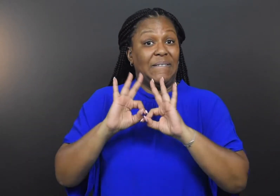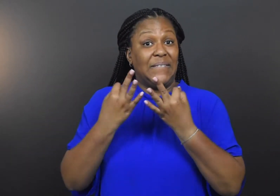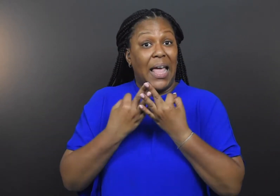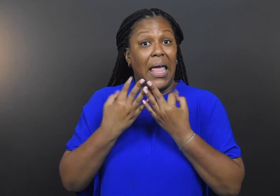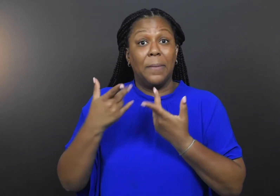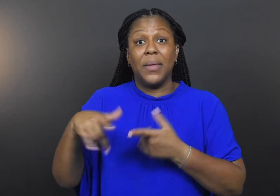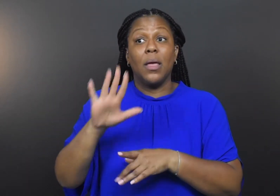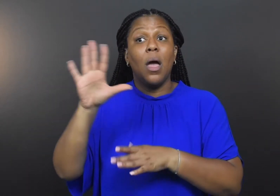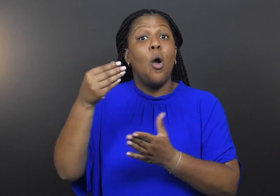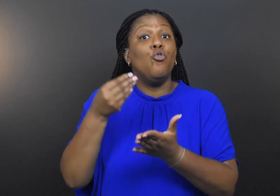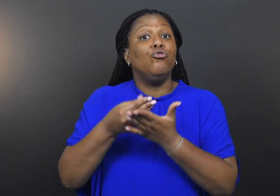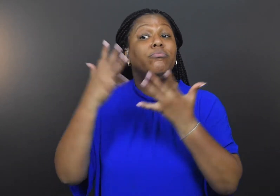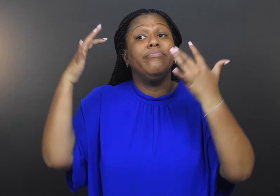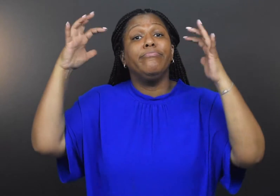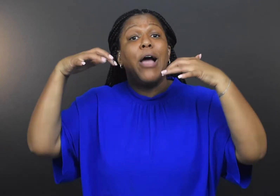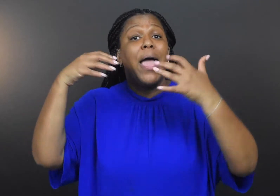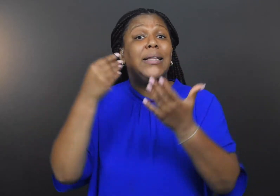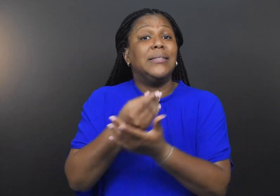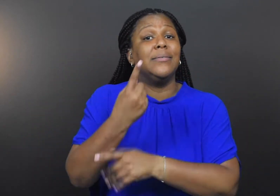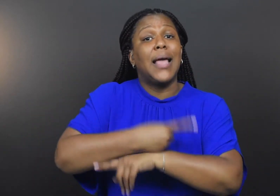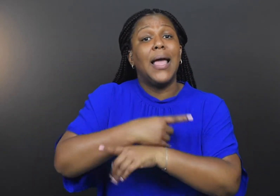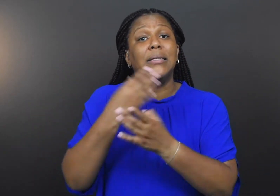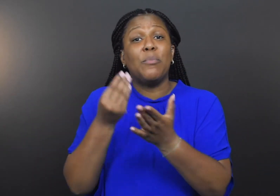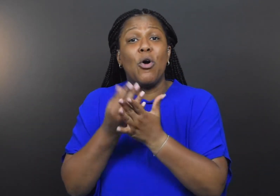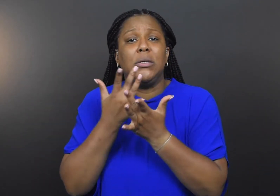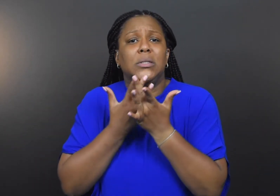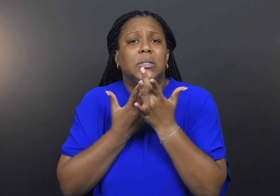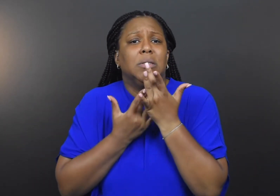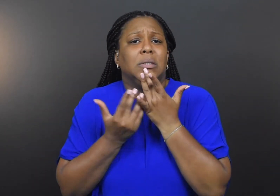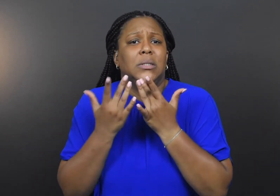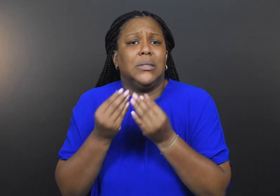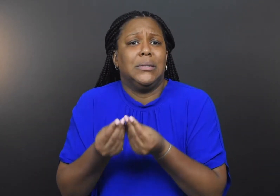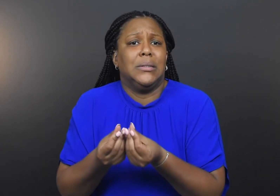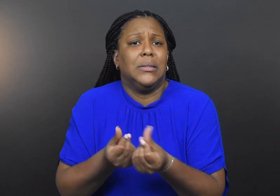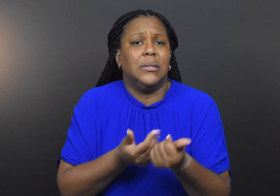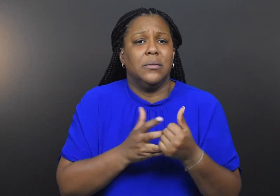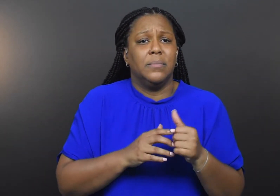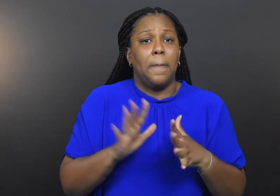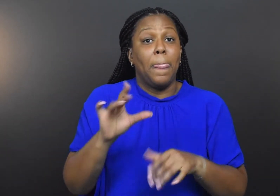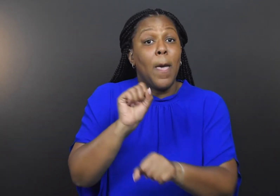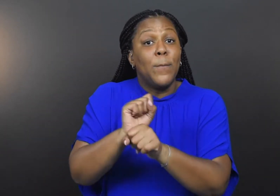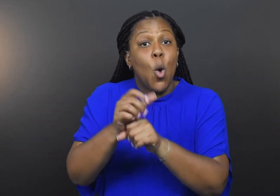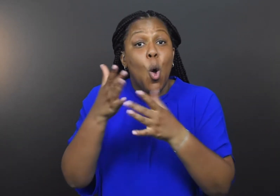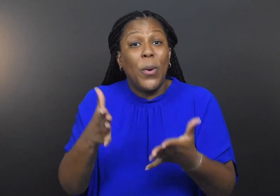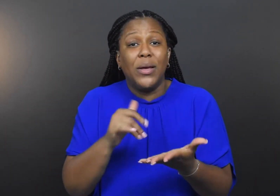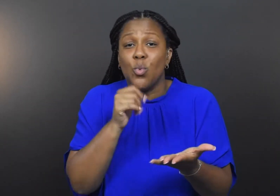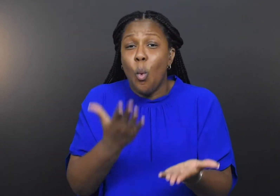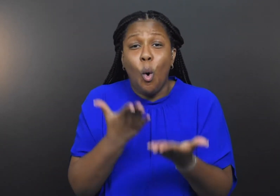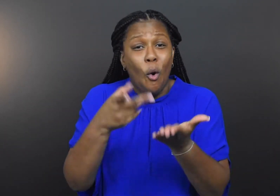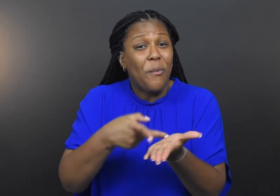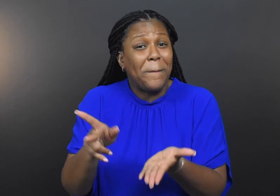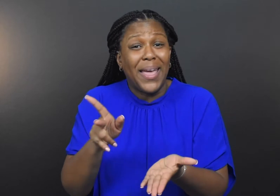The family’s rainy-day fund is sparse, and their employers don’t offer paid sick leave or health insurance.